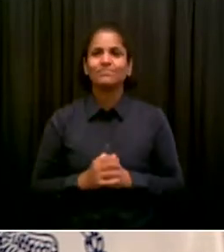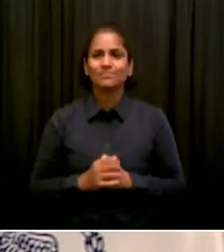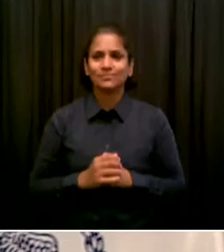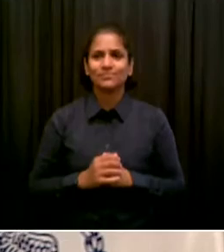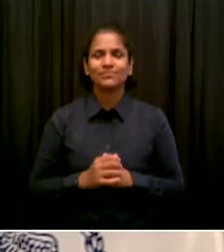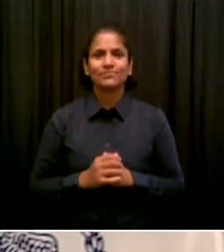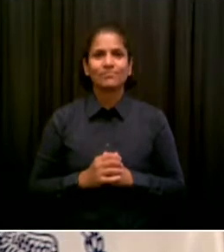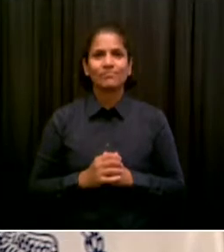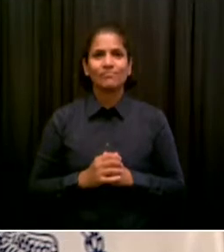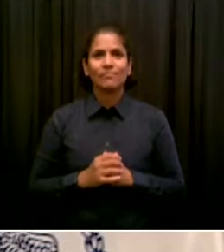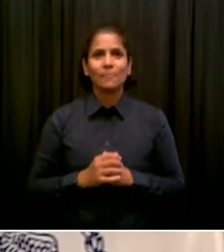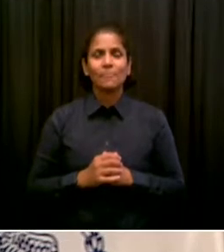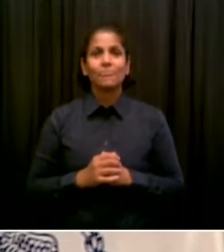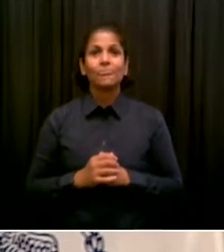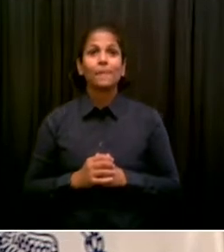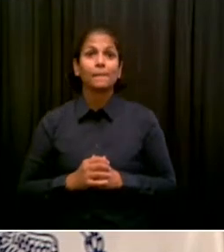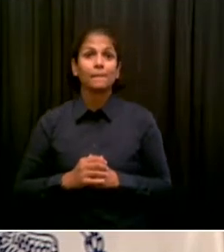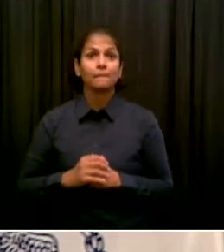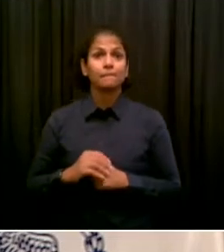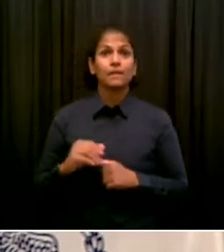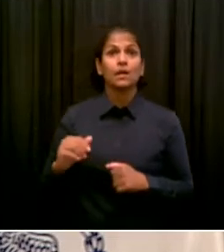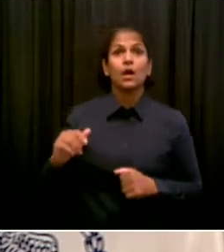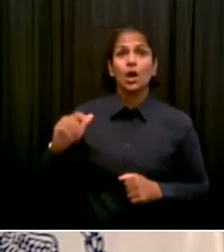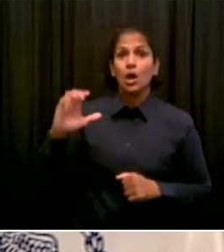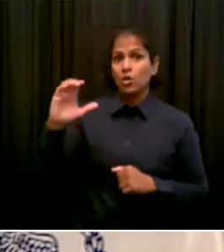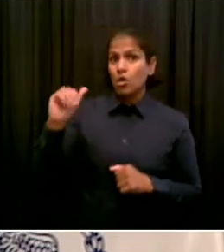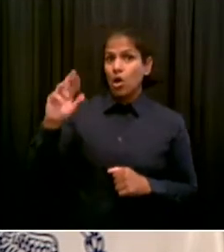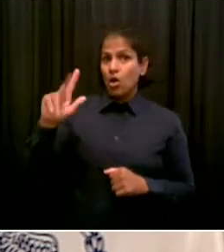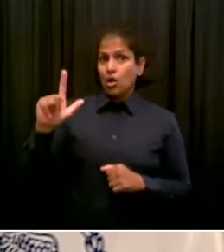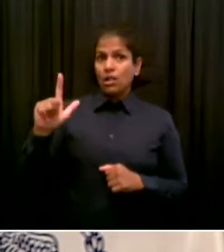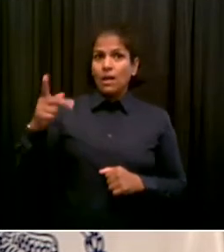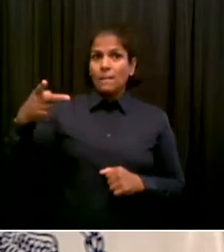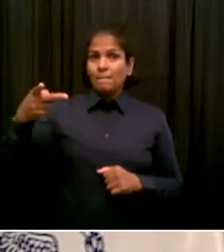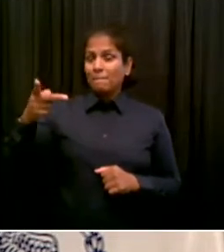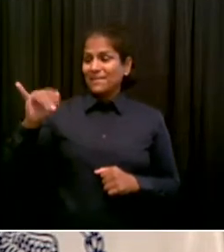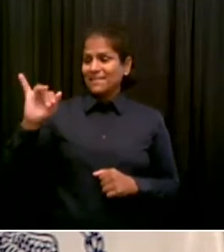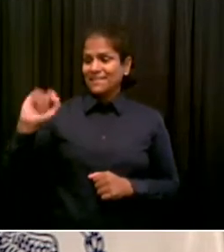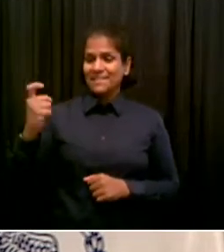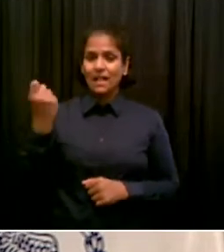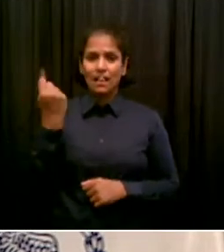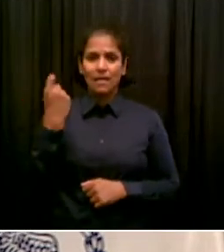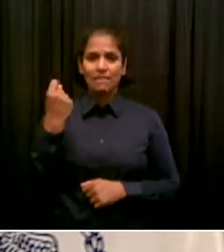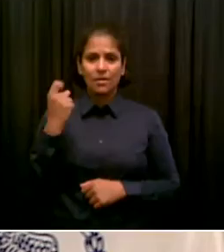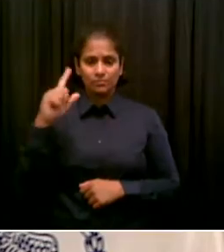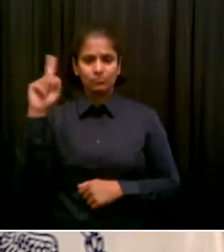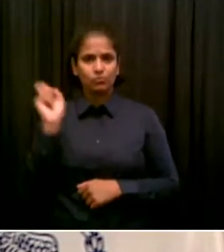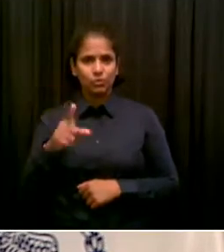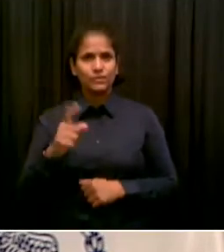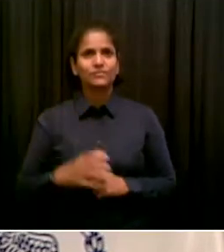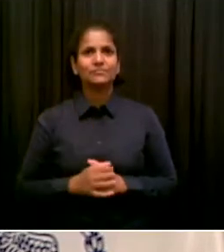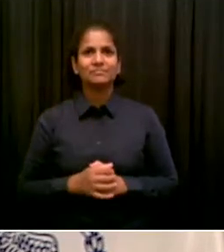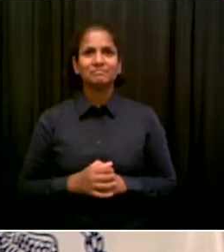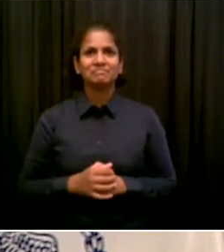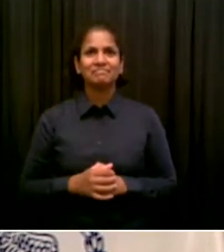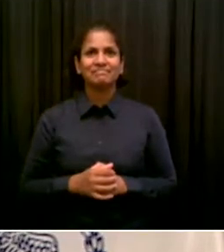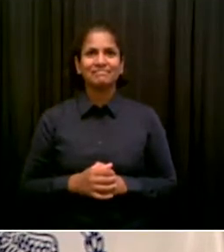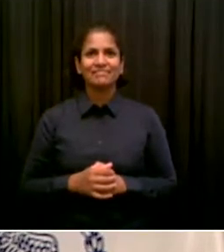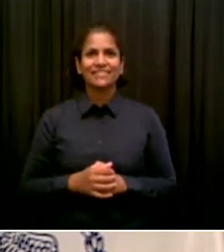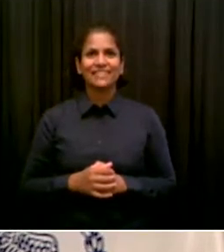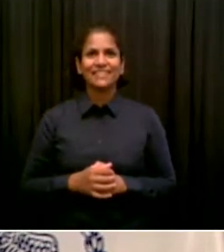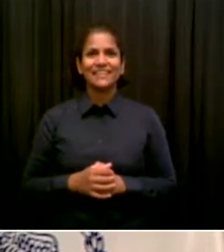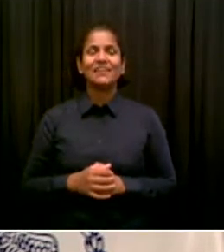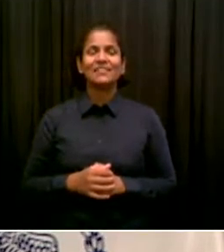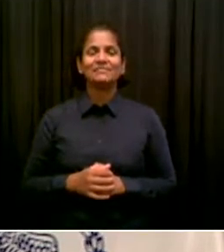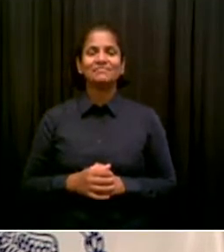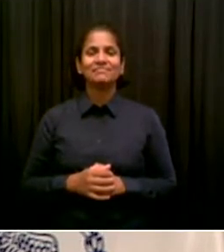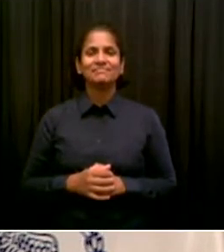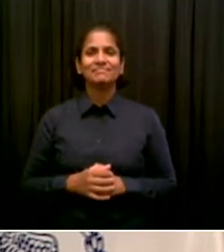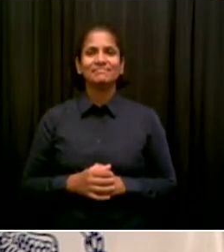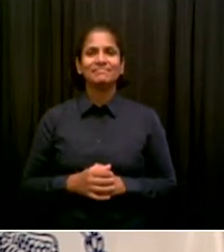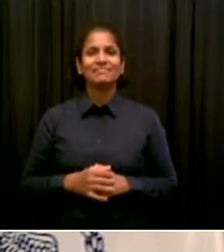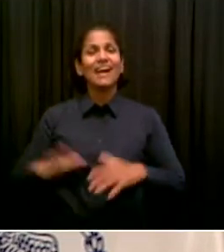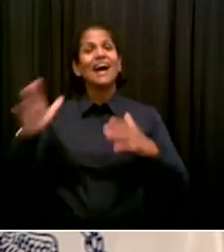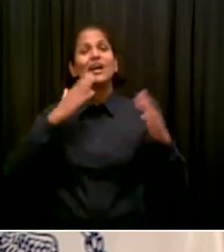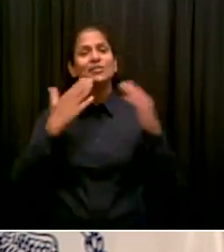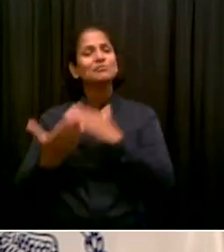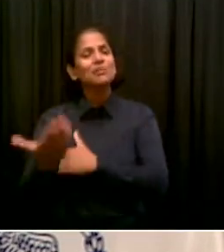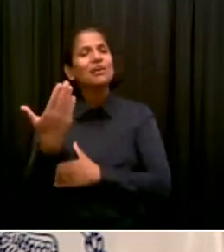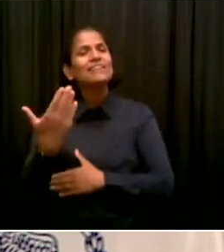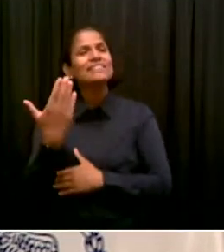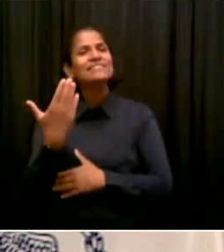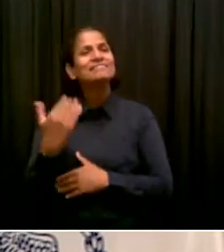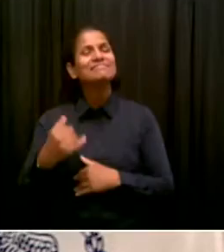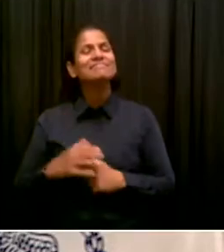THAT ACUATLY LHAPPENS.